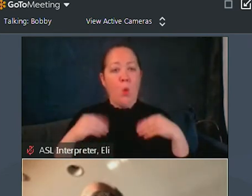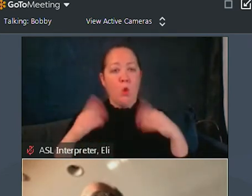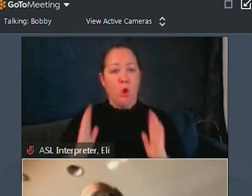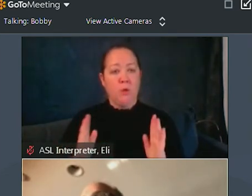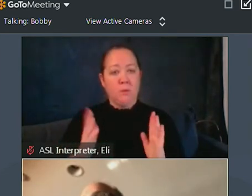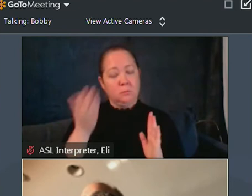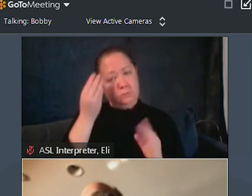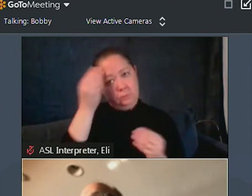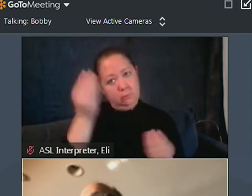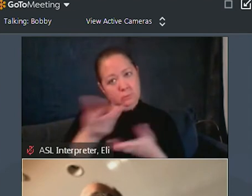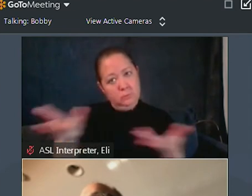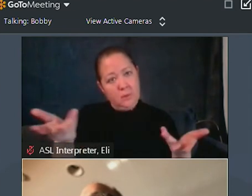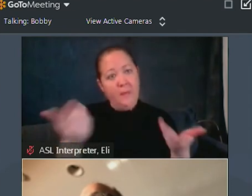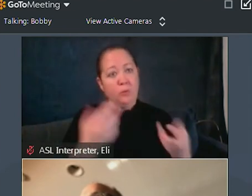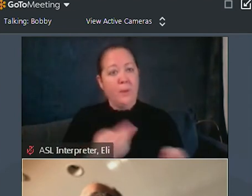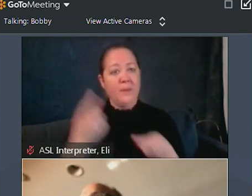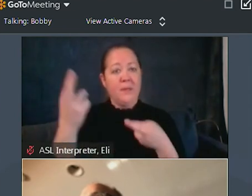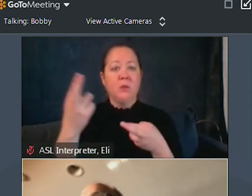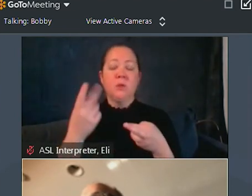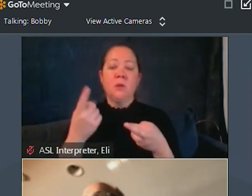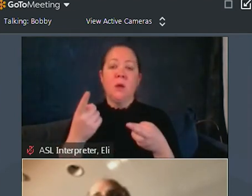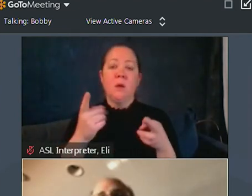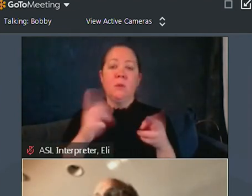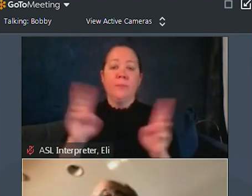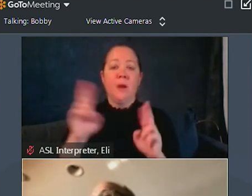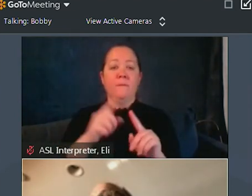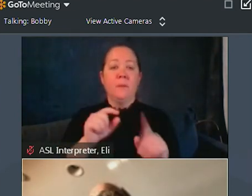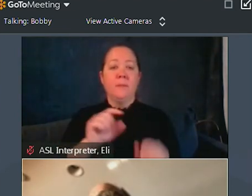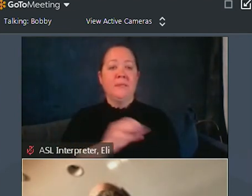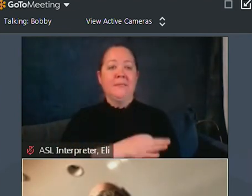The recommendations prepared by staff are shown on this slide.